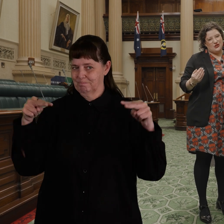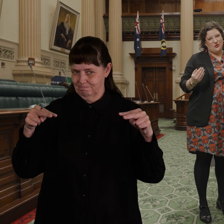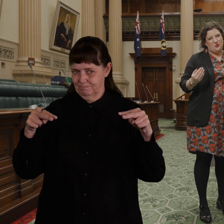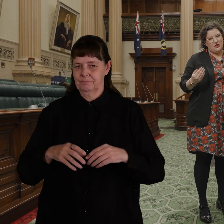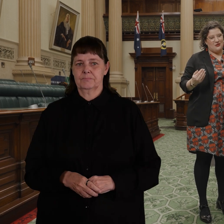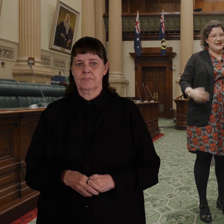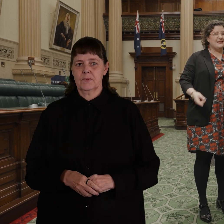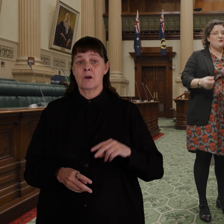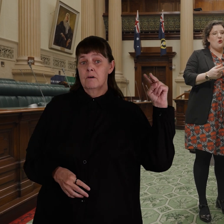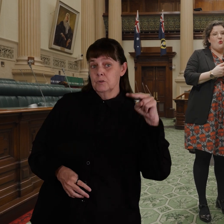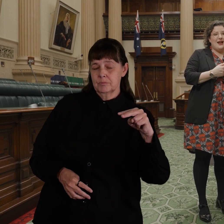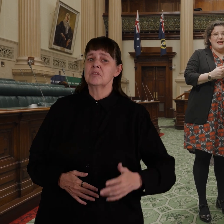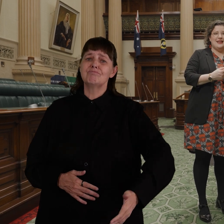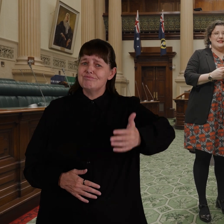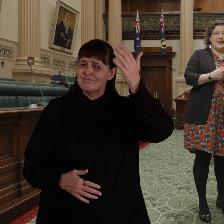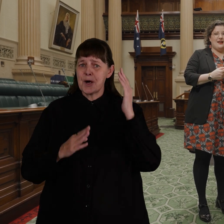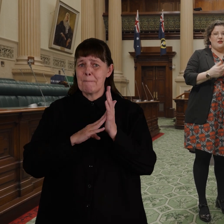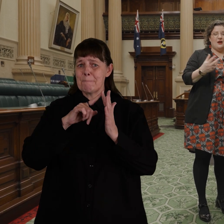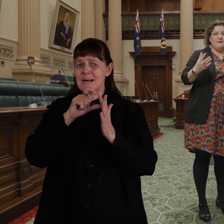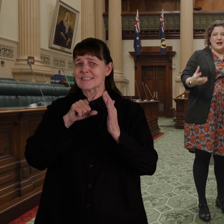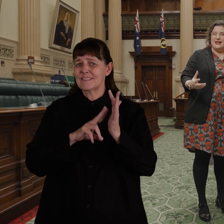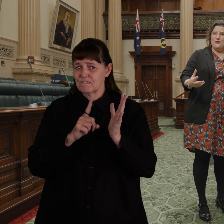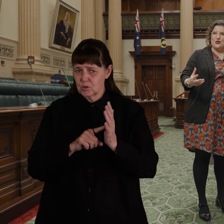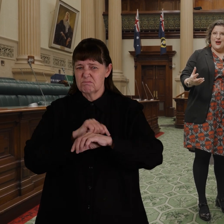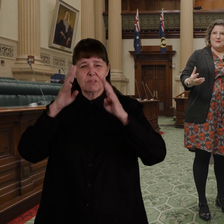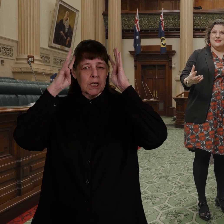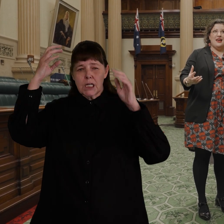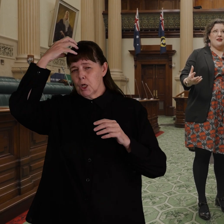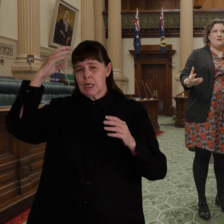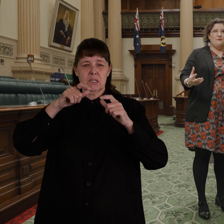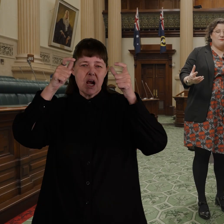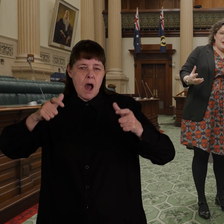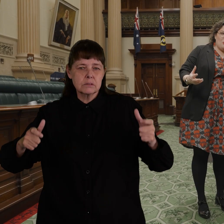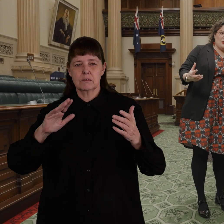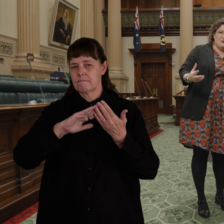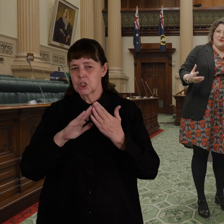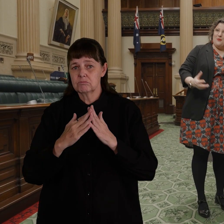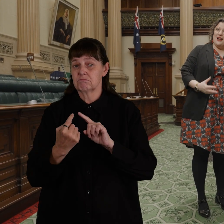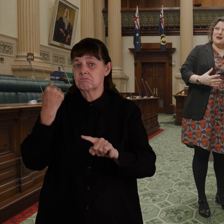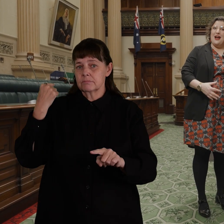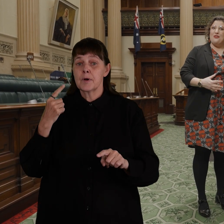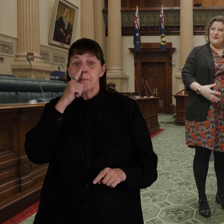historical theories. One is that in medieval times people used to meet for Parliament out on